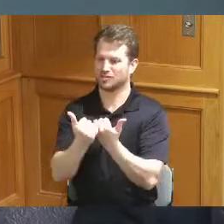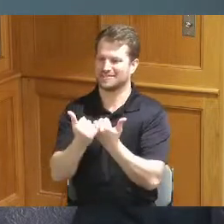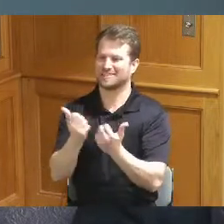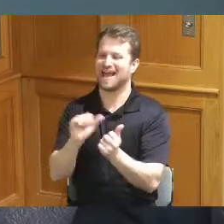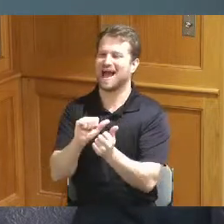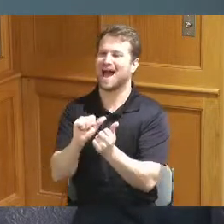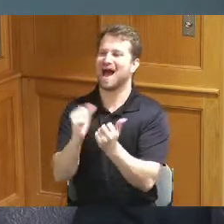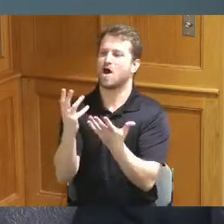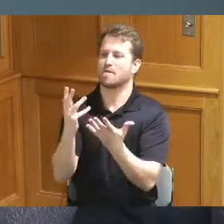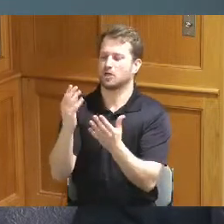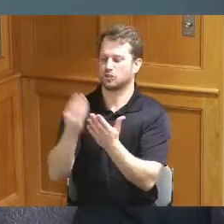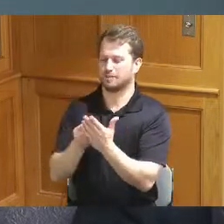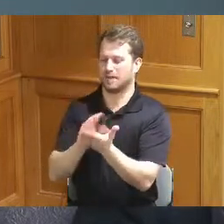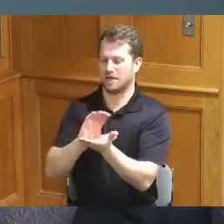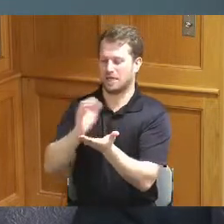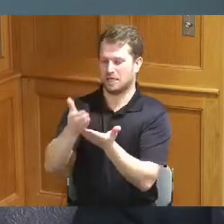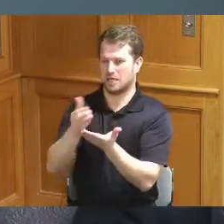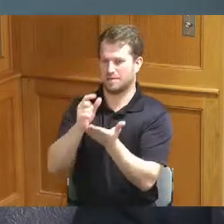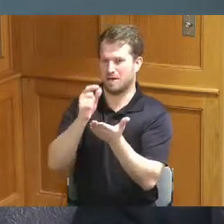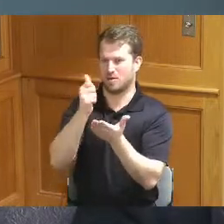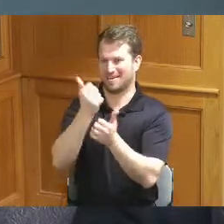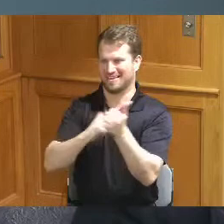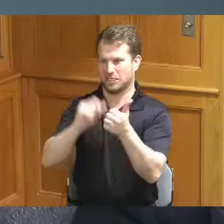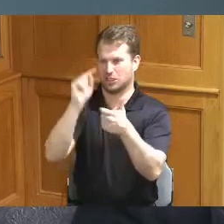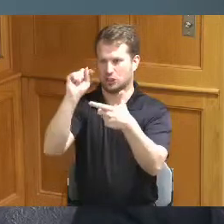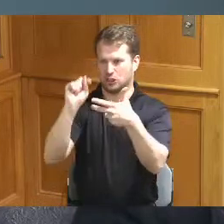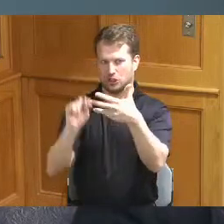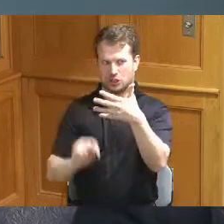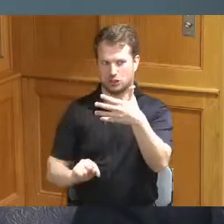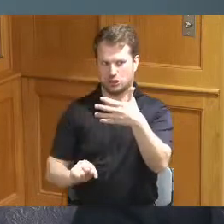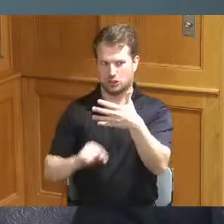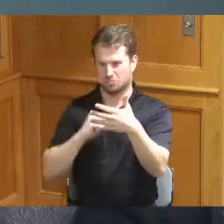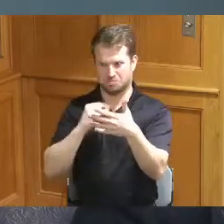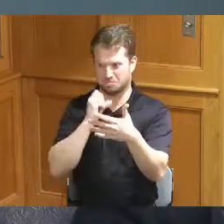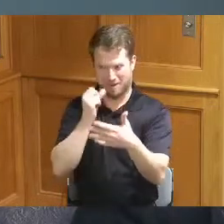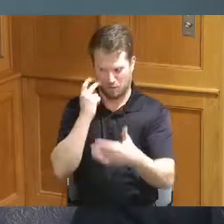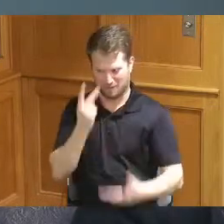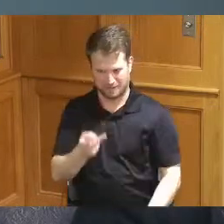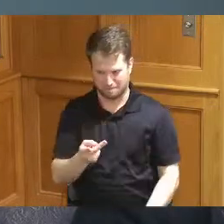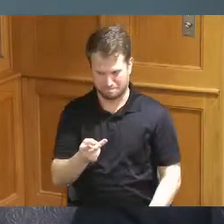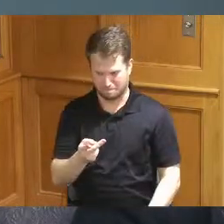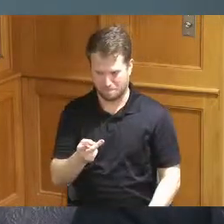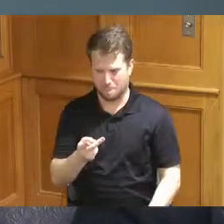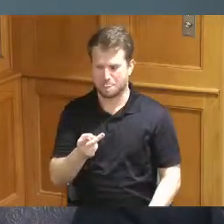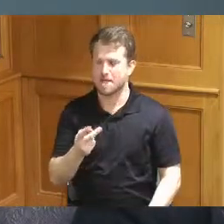money they received and that's missing from this total thing and that's what my major concern was